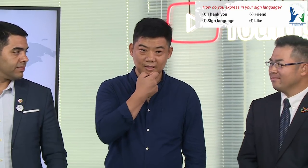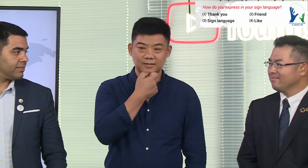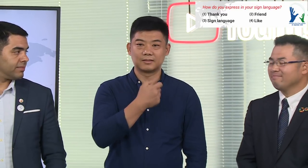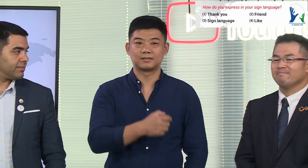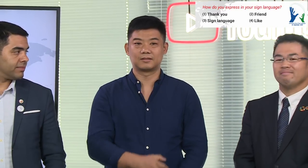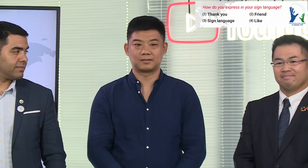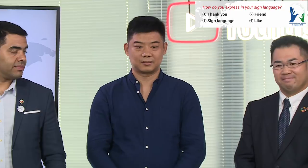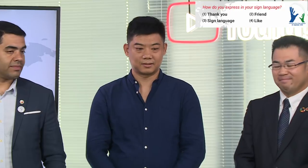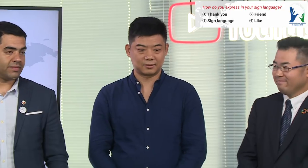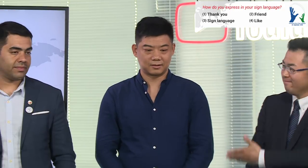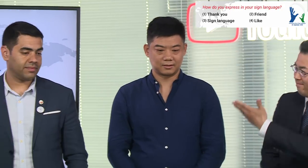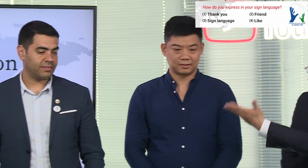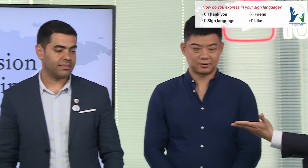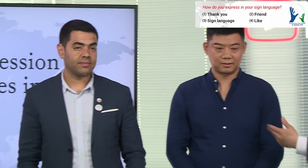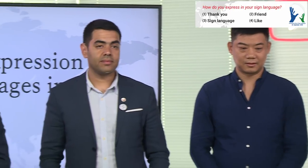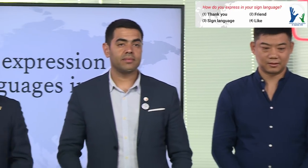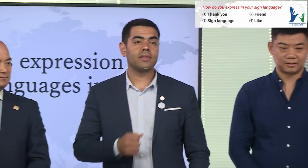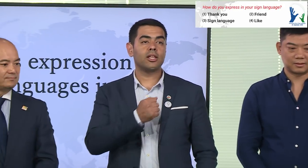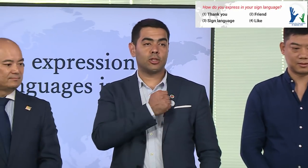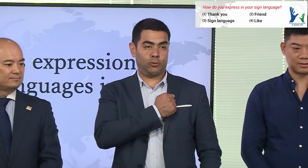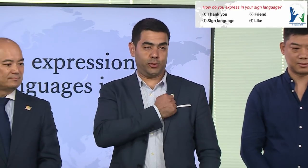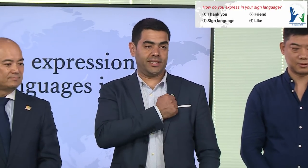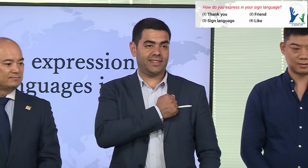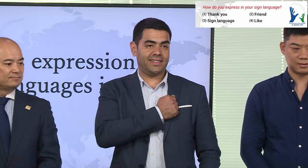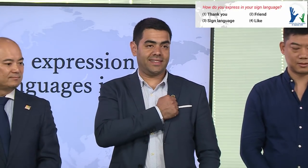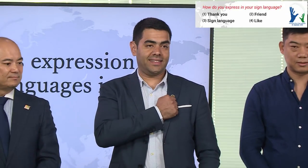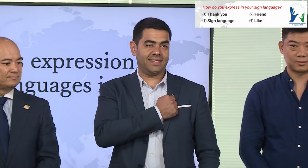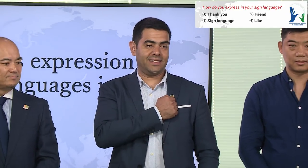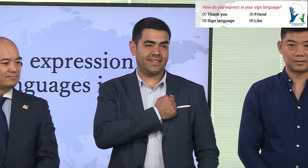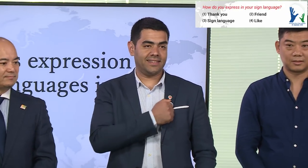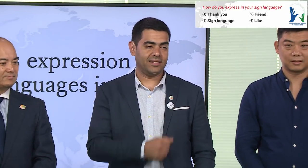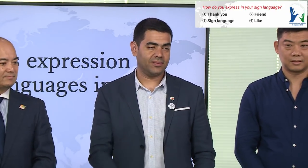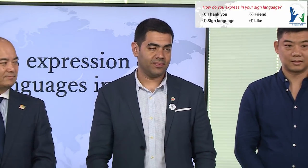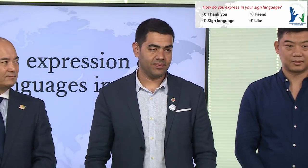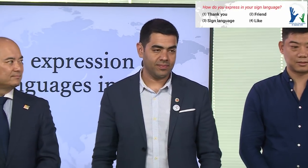The sign that China sigh language. Iran sign language. >> Japan sign language.